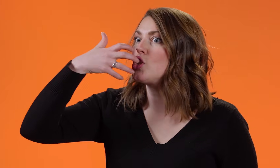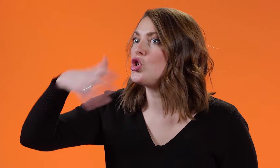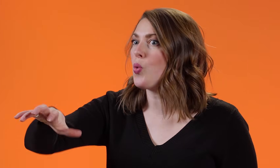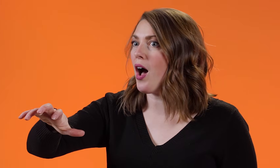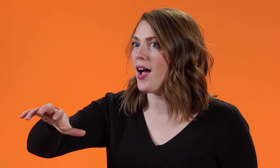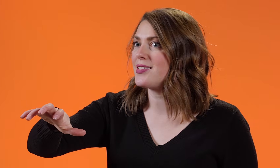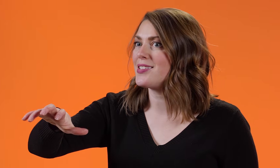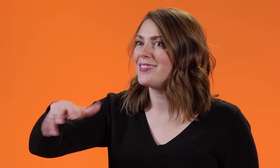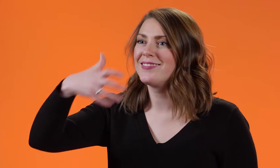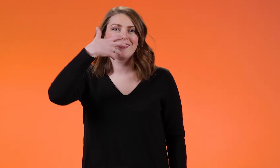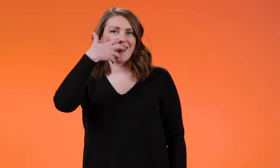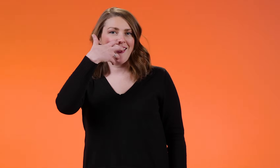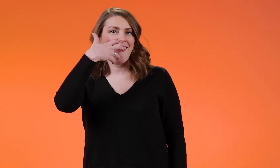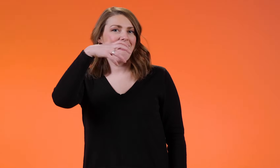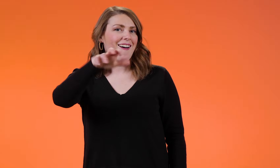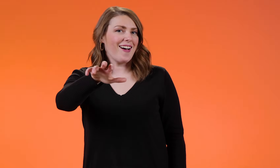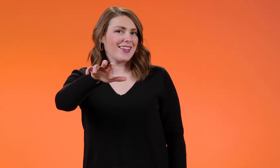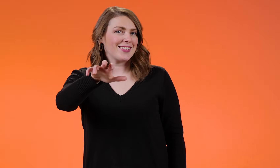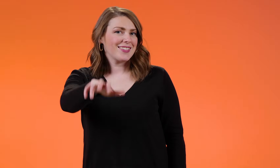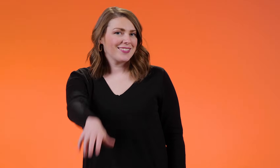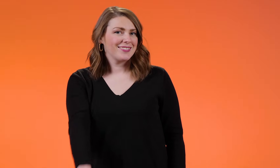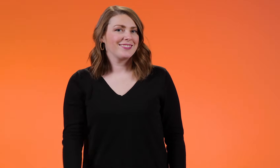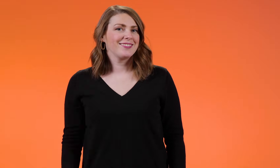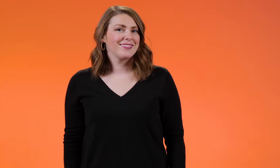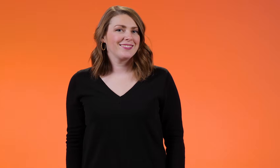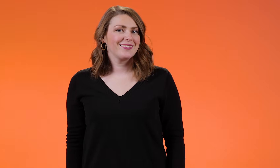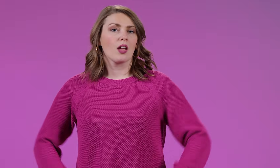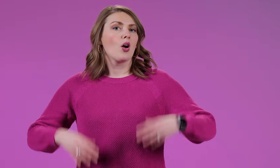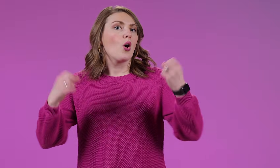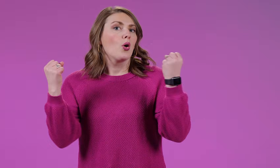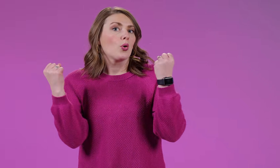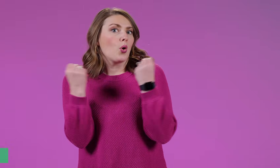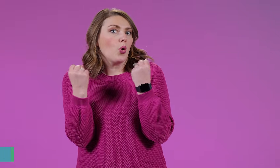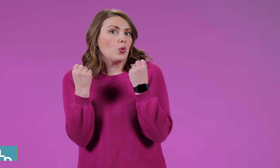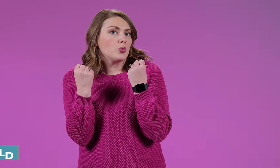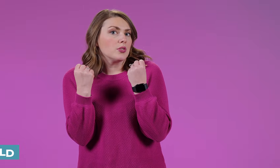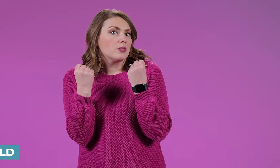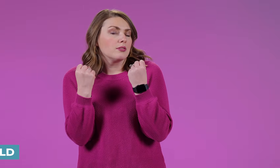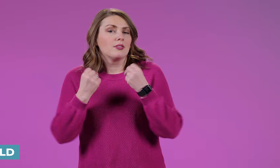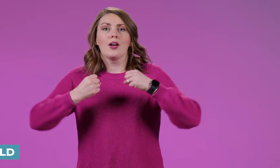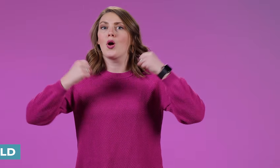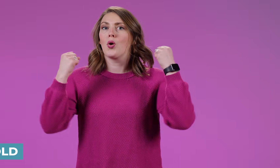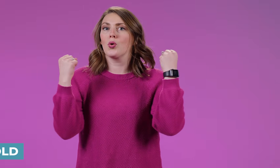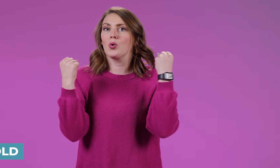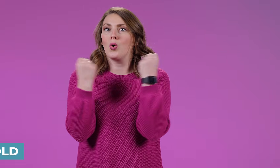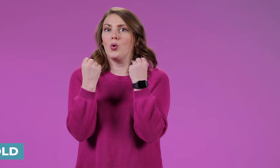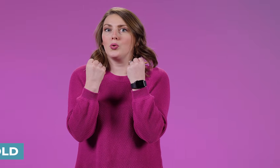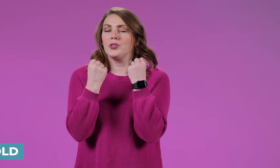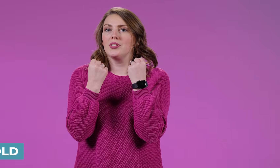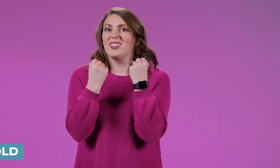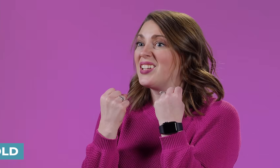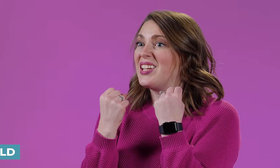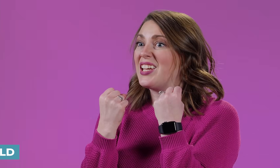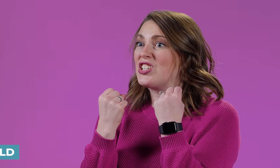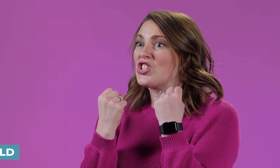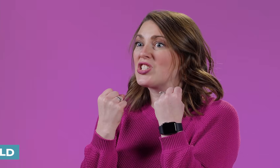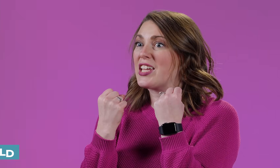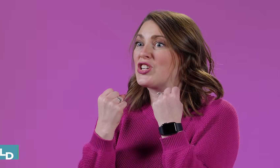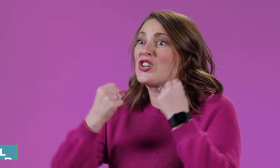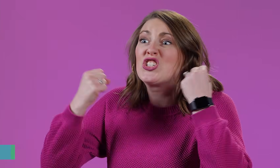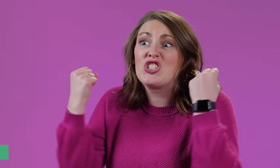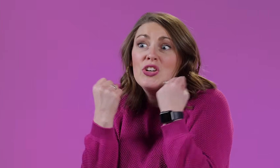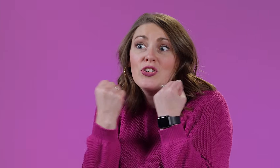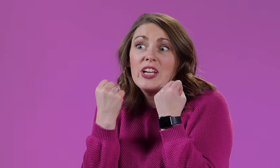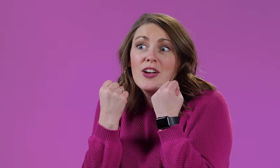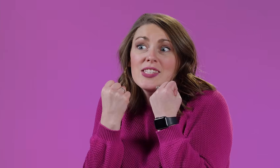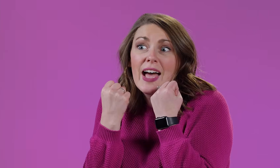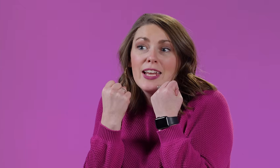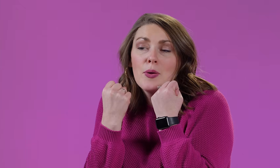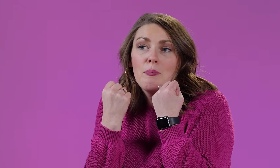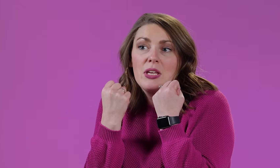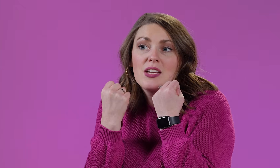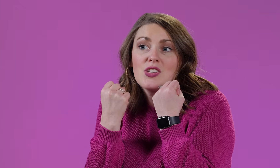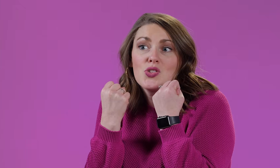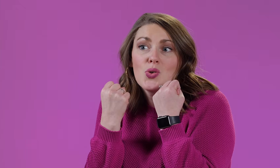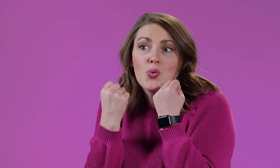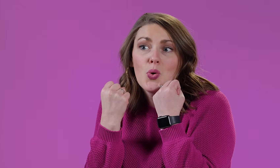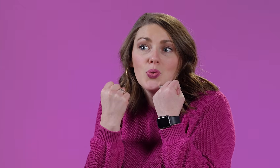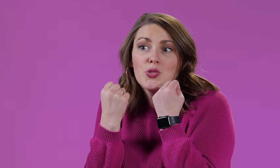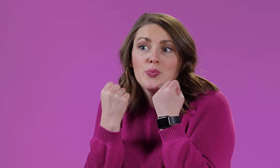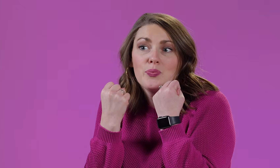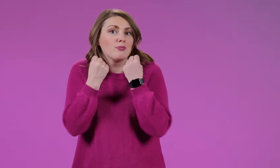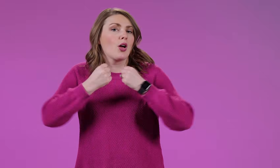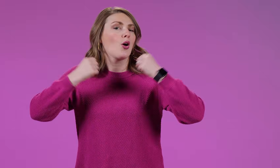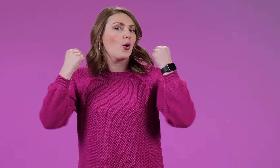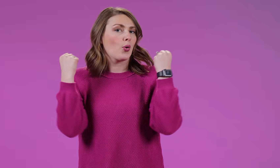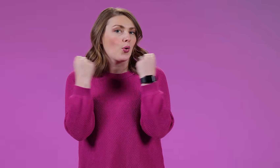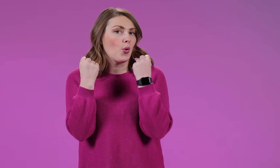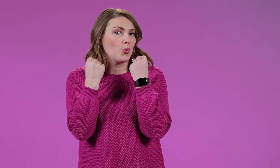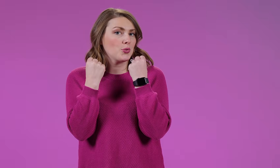too hot 'hot.' 'Cold, cold,' it's just like you're shivering outside because it's so cold 'cold.'